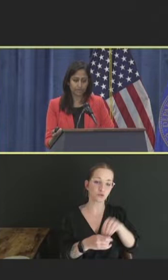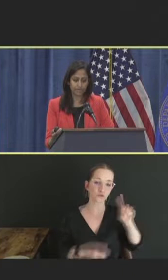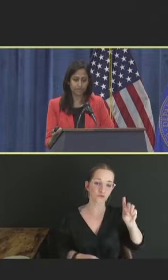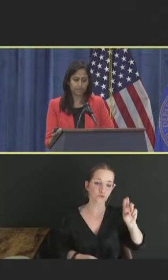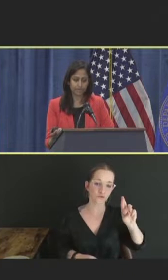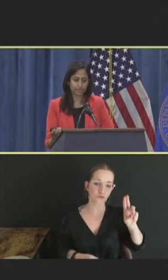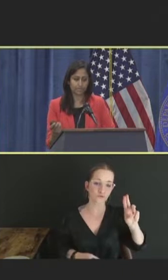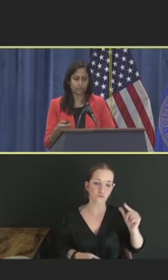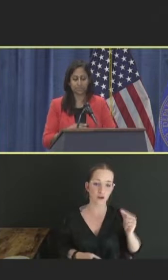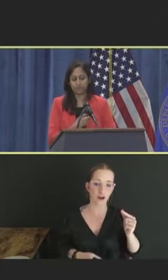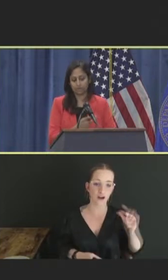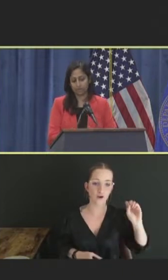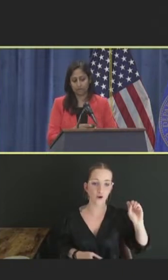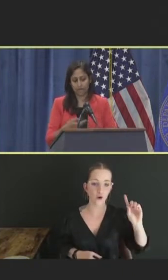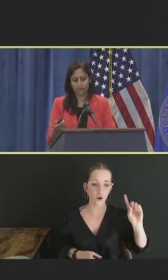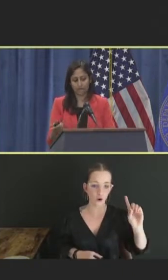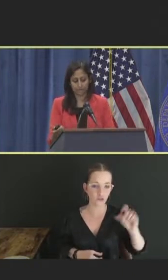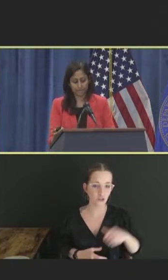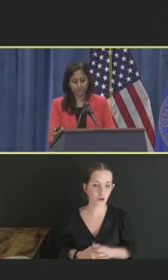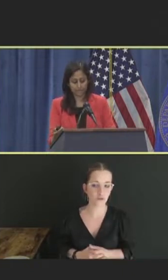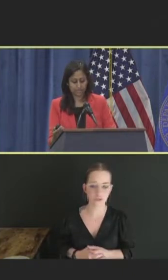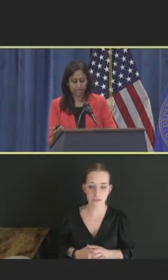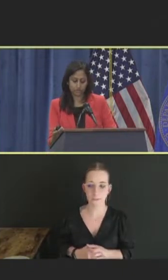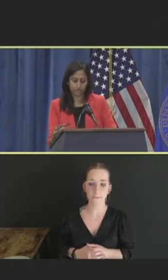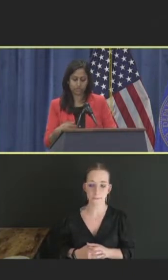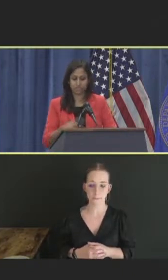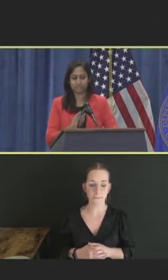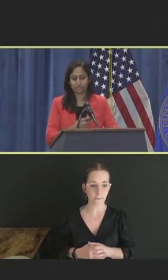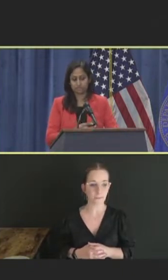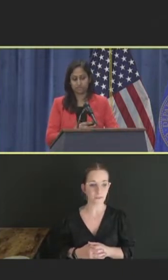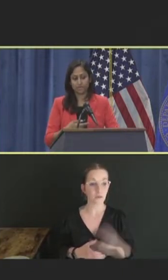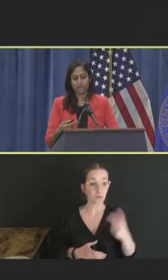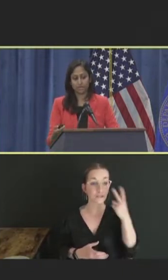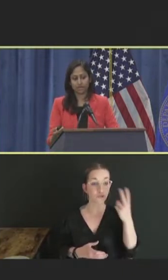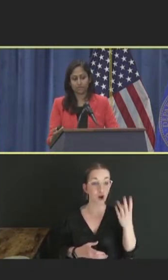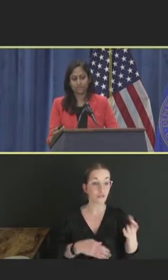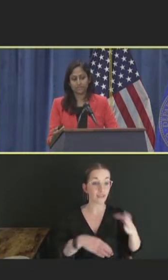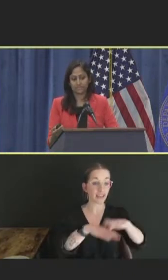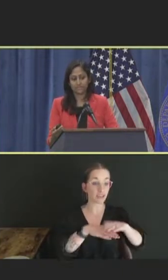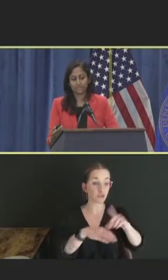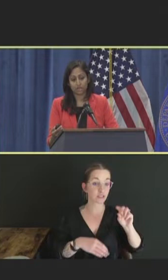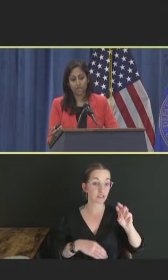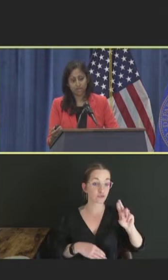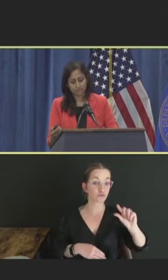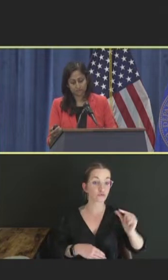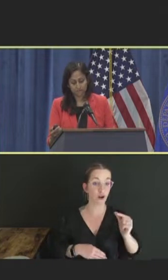So, we saw the increase in drug overdose that's reflected in the leading causes of death,